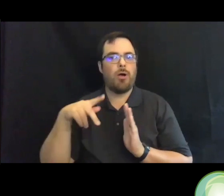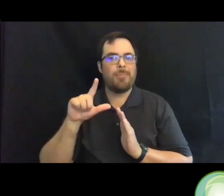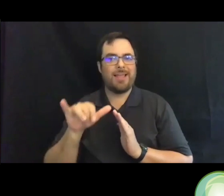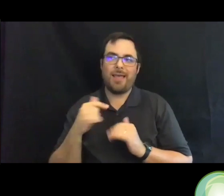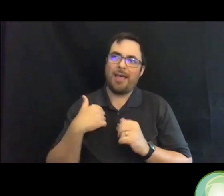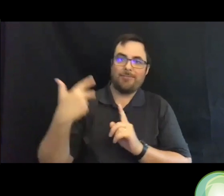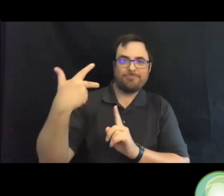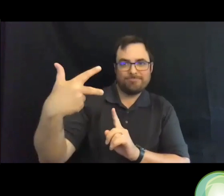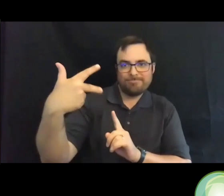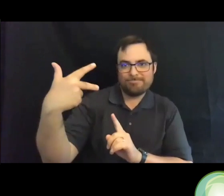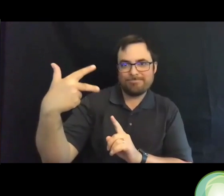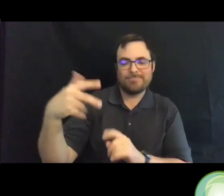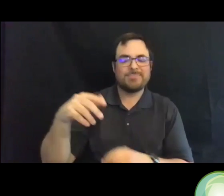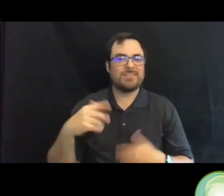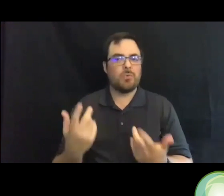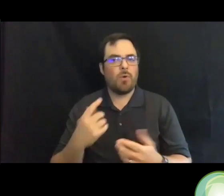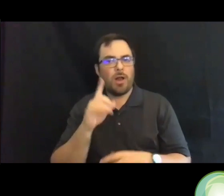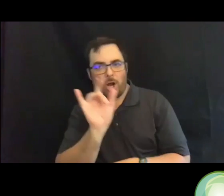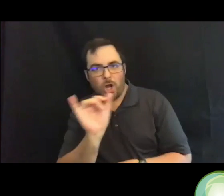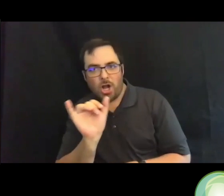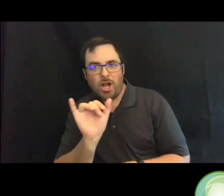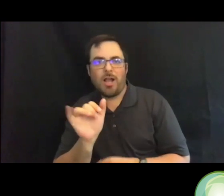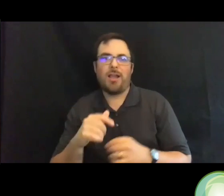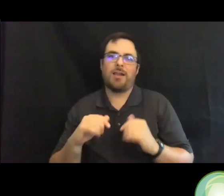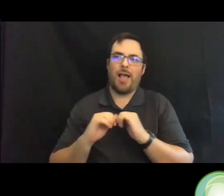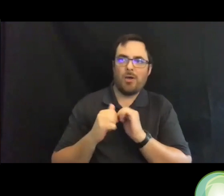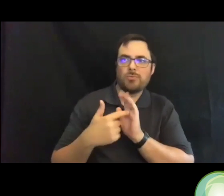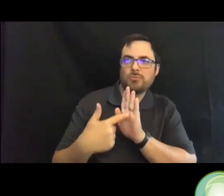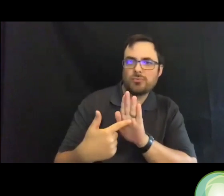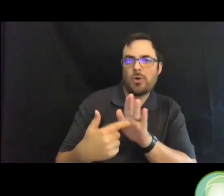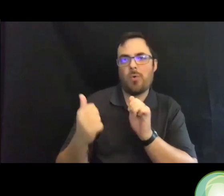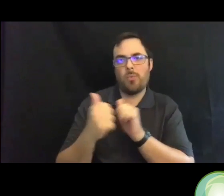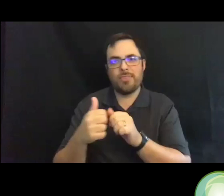sessions you know this is how you would do it with the puzzle or with the bucket